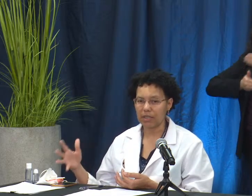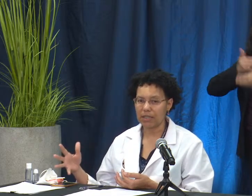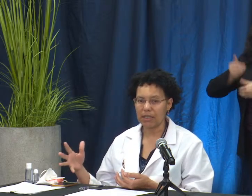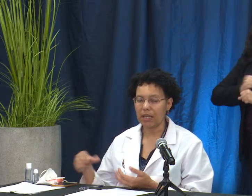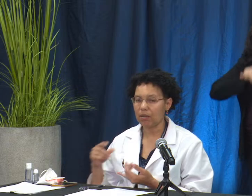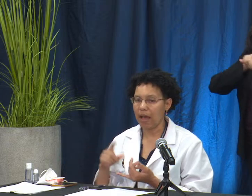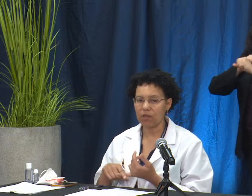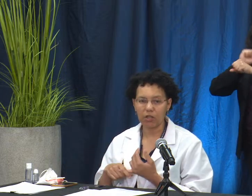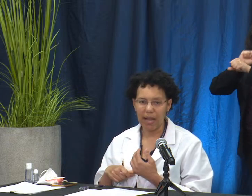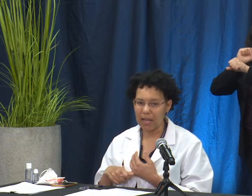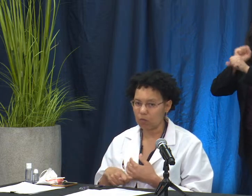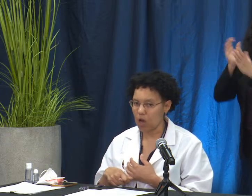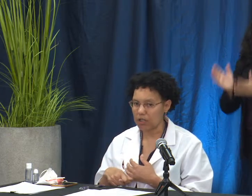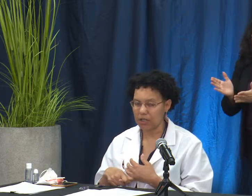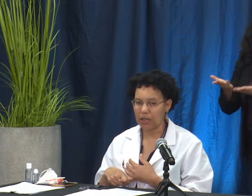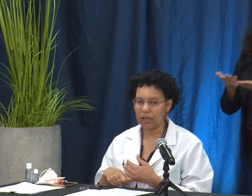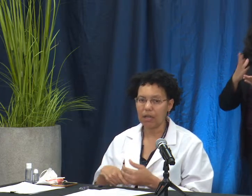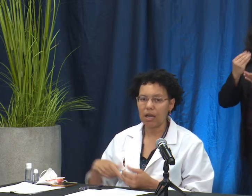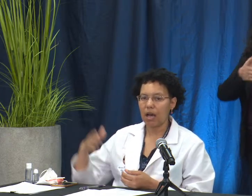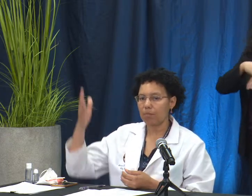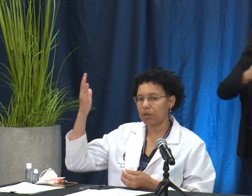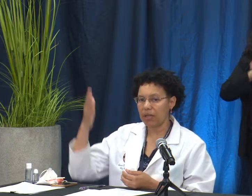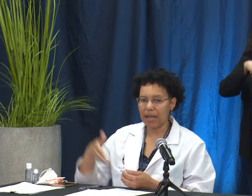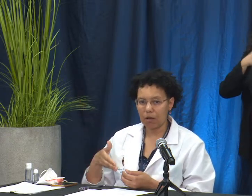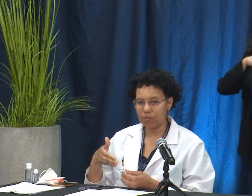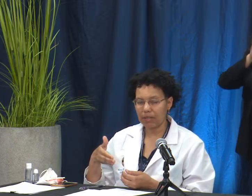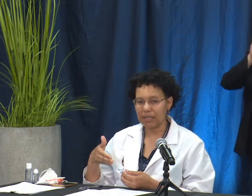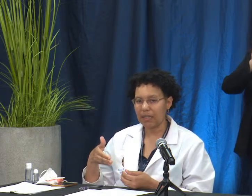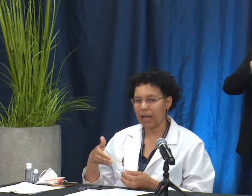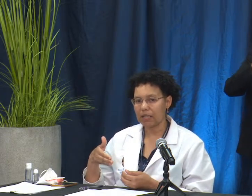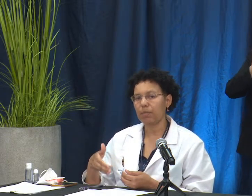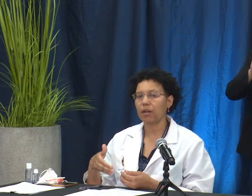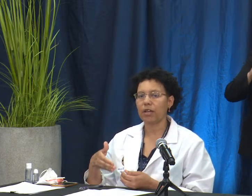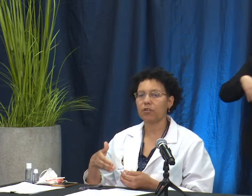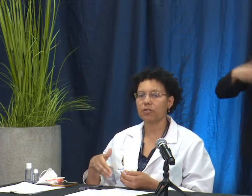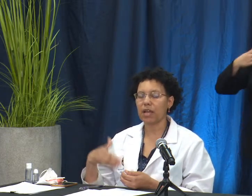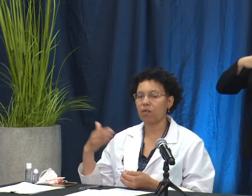distancing - having good hand-washing, putting down Plexiglas barriers, kind of